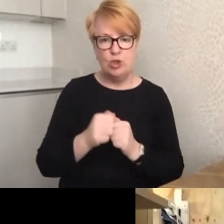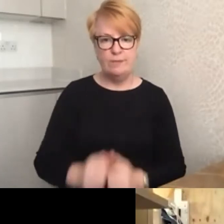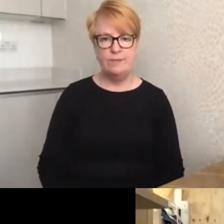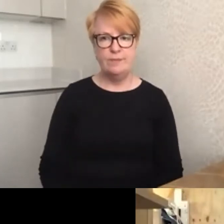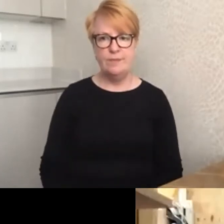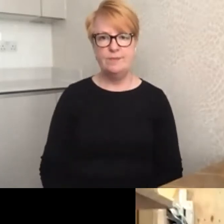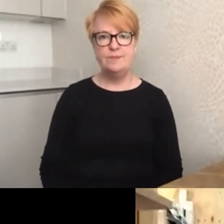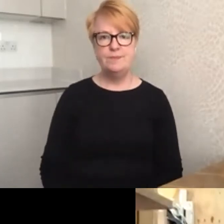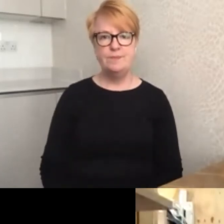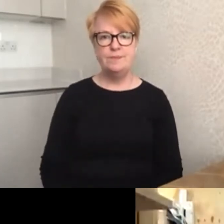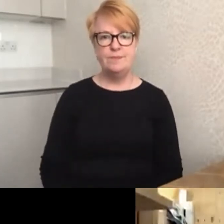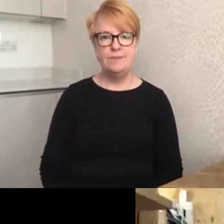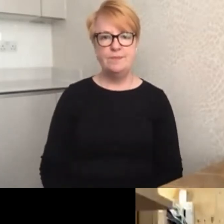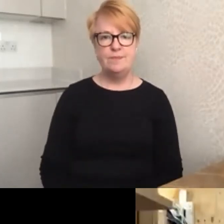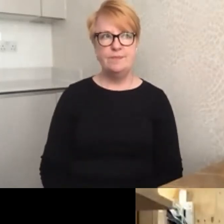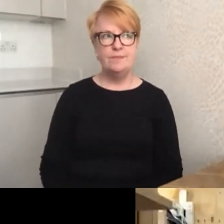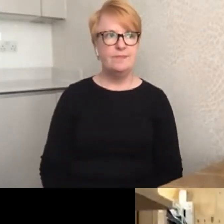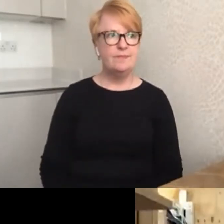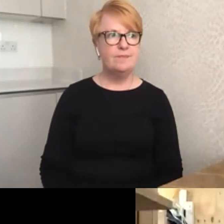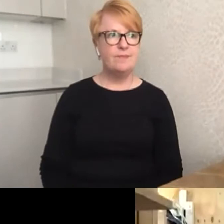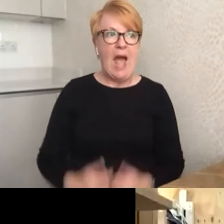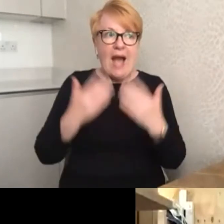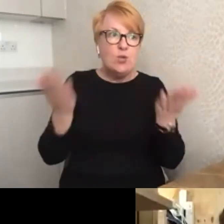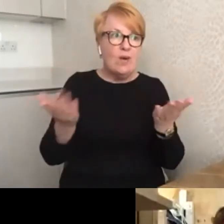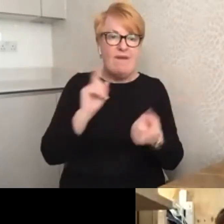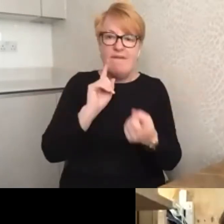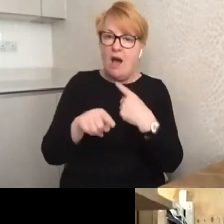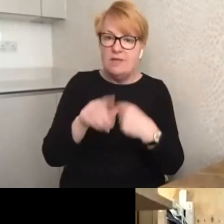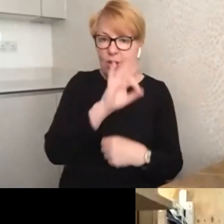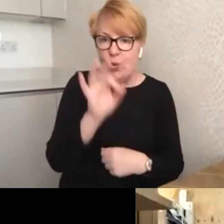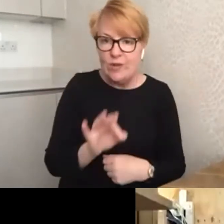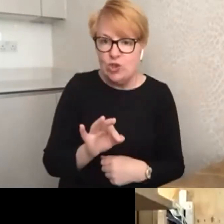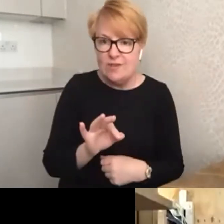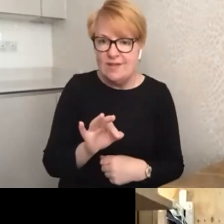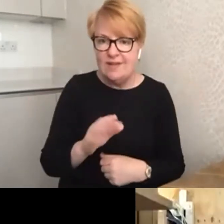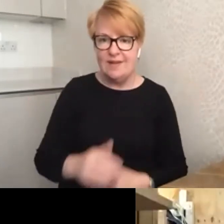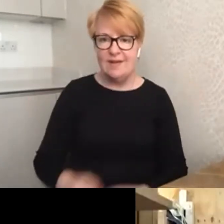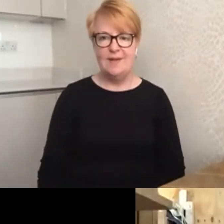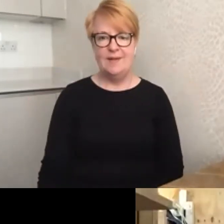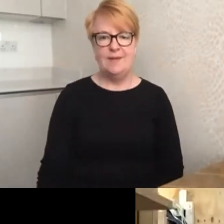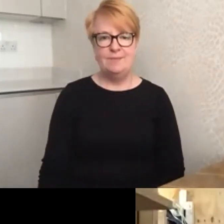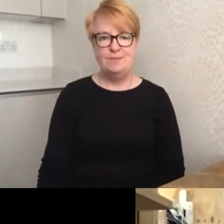But I don’t know if that answers the question… >> JES: …No, no it does beautifully. Thank you, Mat. Nephertiti, do you want to respond